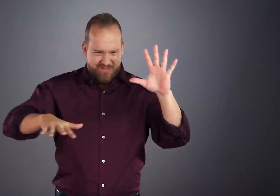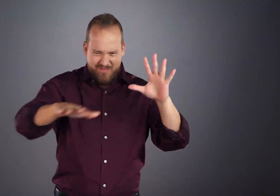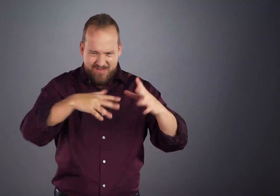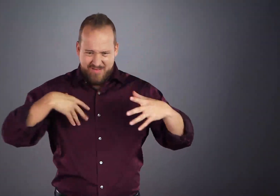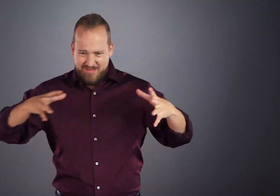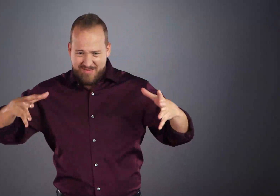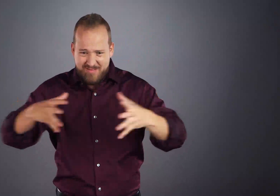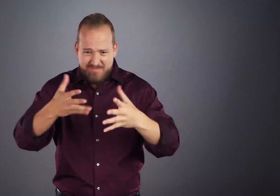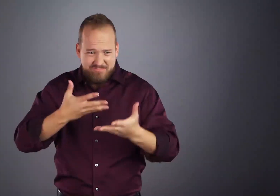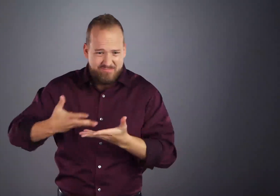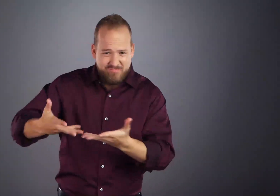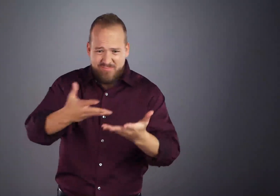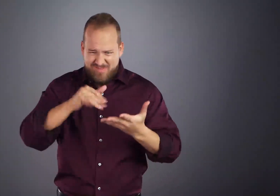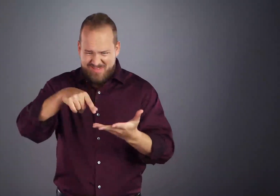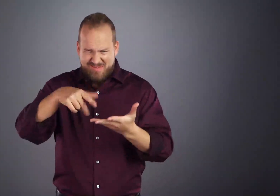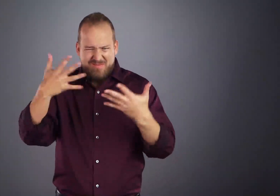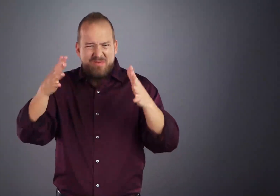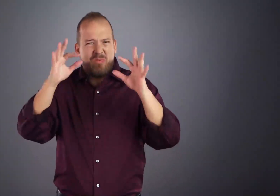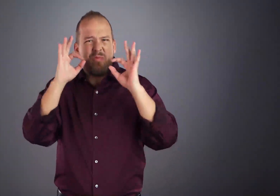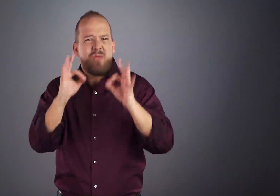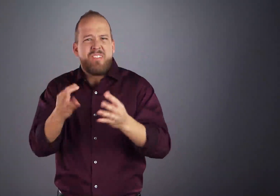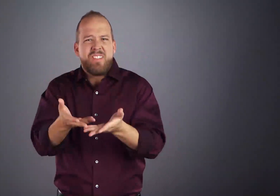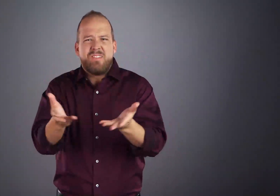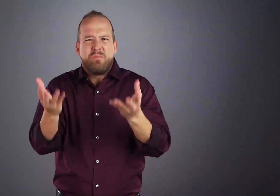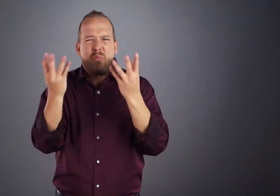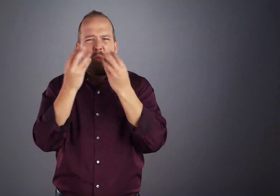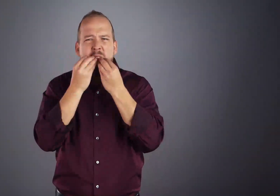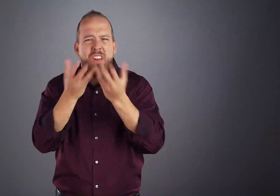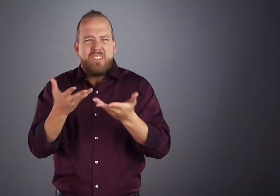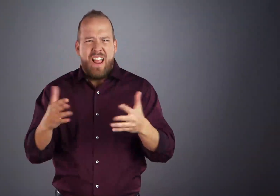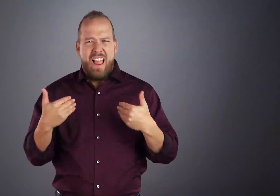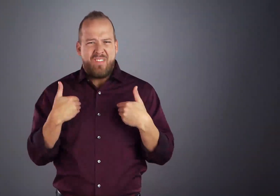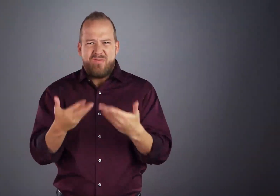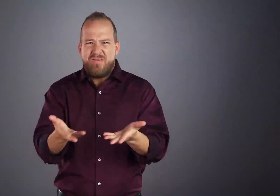We have it with us right here and now.